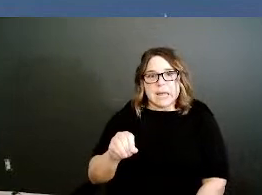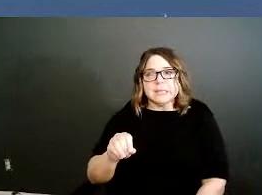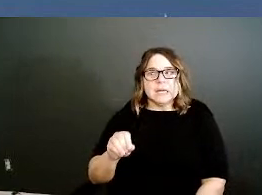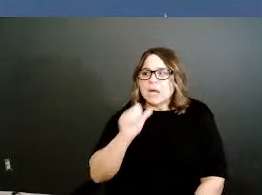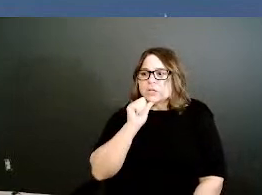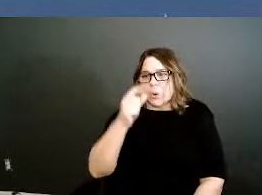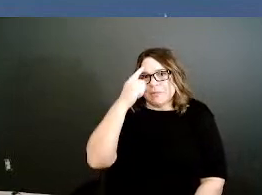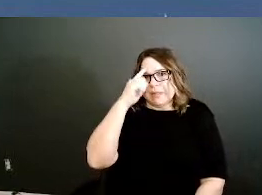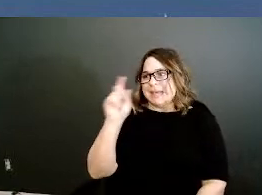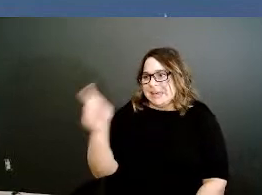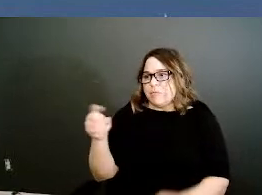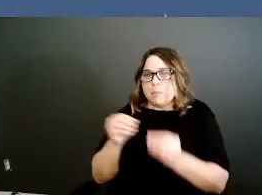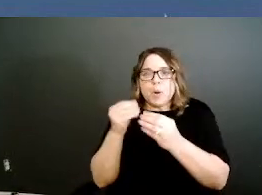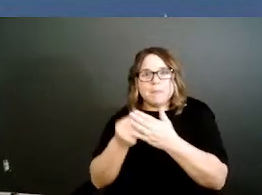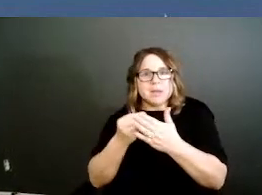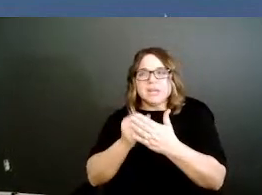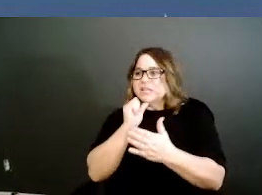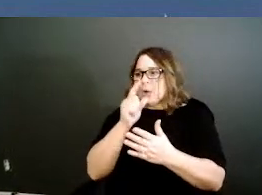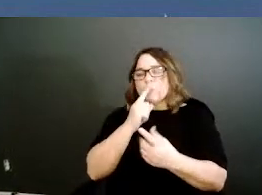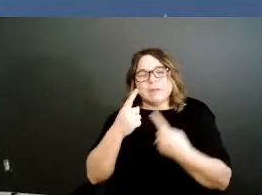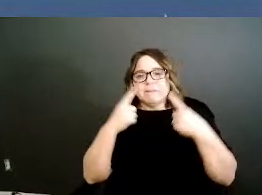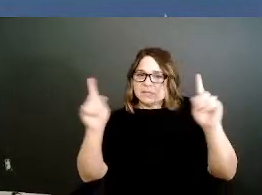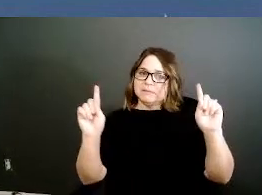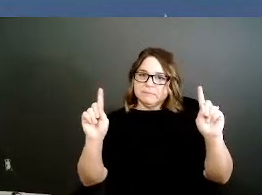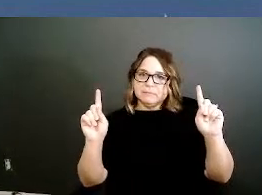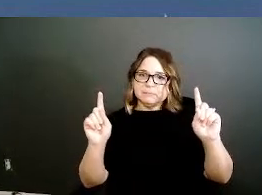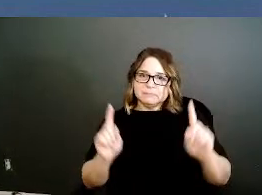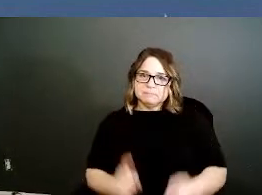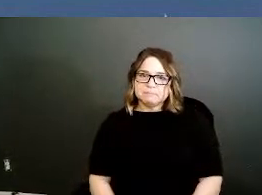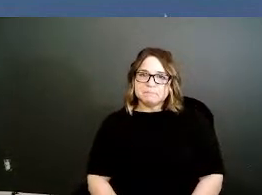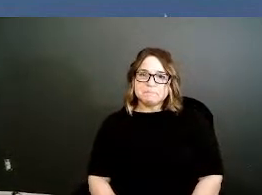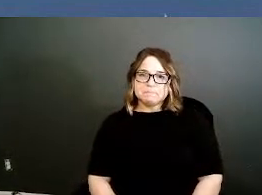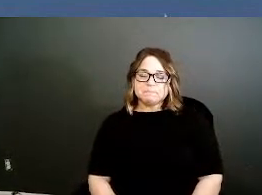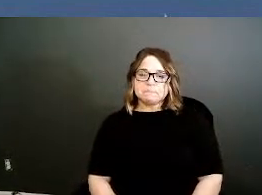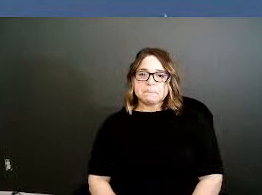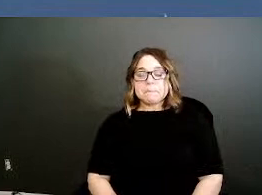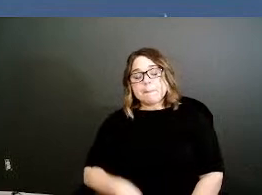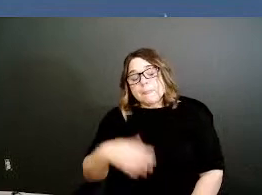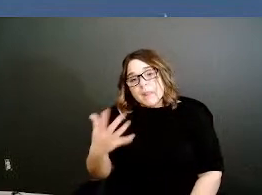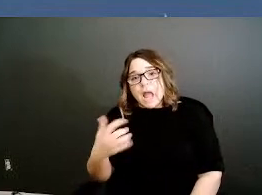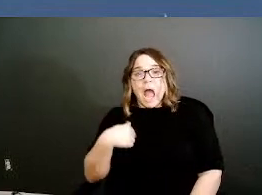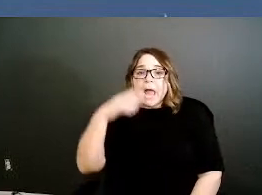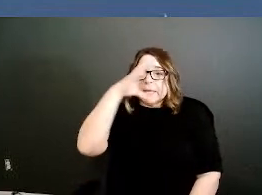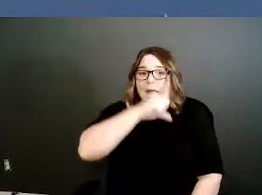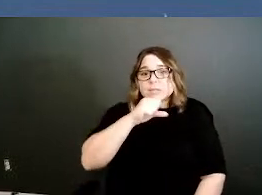PLEASE STOP GIVING MONEY TO THESE VIOLENT DANGEROUS PEOPLE. [ALARM]